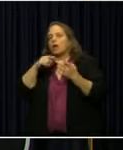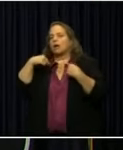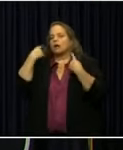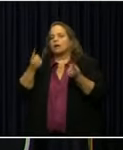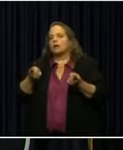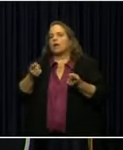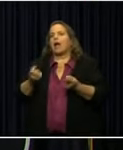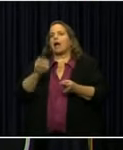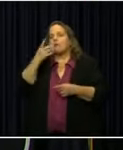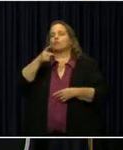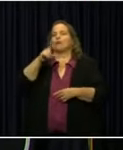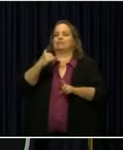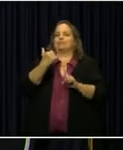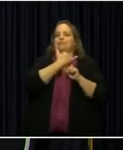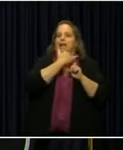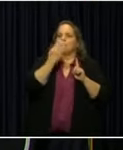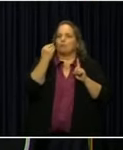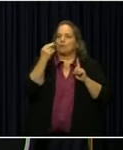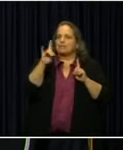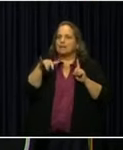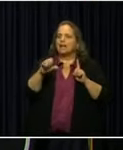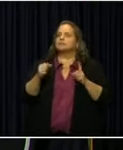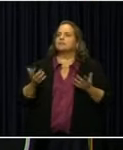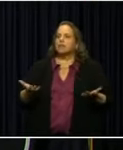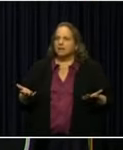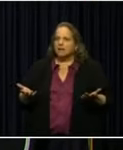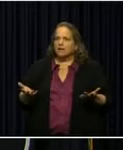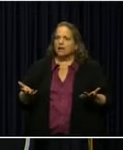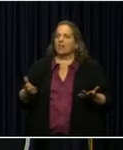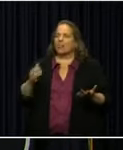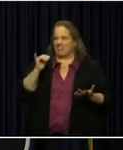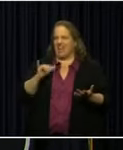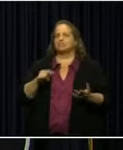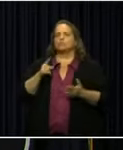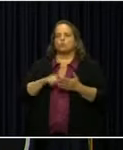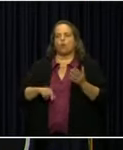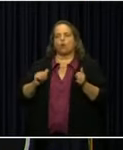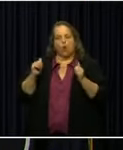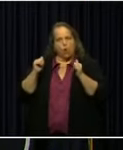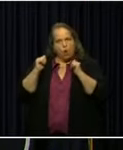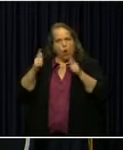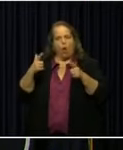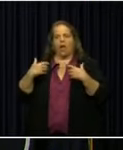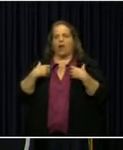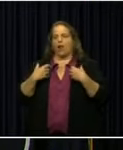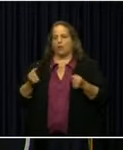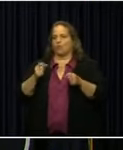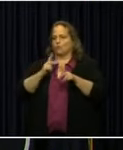PROCURE THEIR OWN MATERIALS WITHOUT HAVING STATE AND FEDERAL GOVERNMENT BE THE INTERMEDIARY